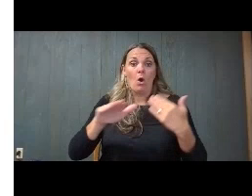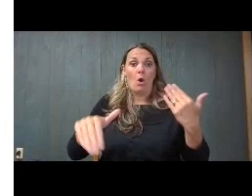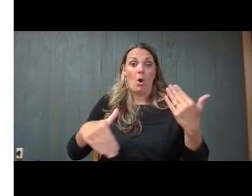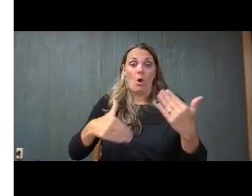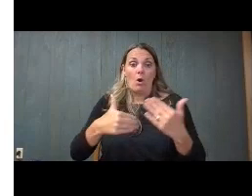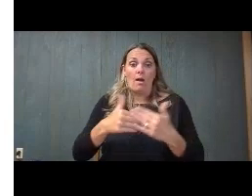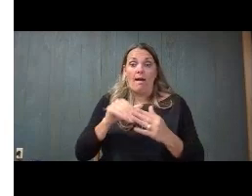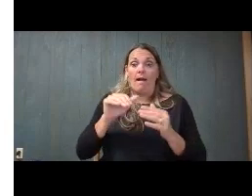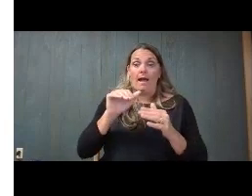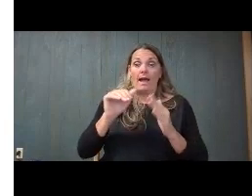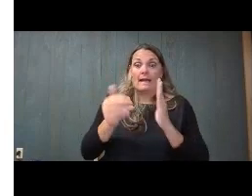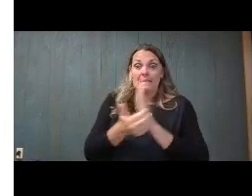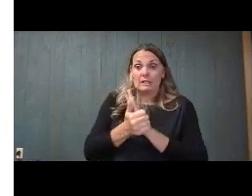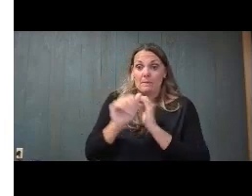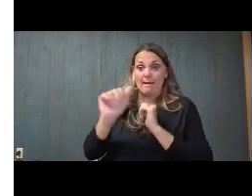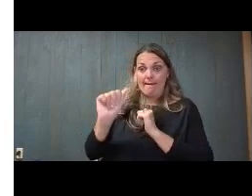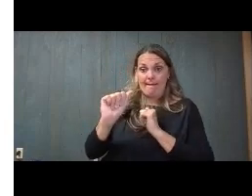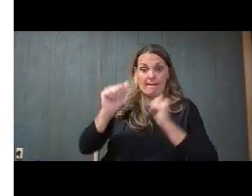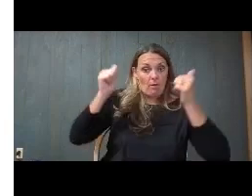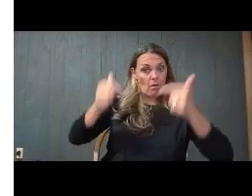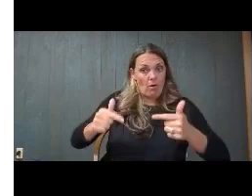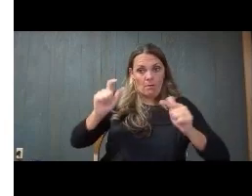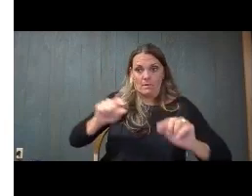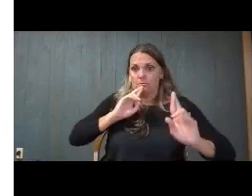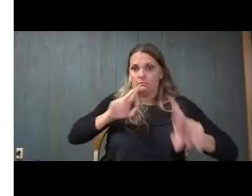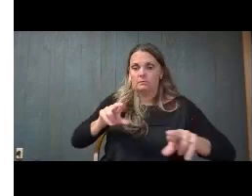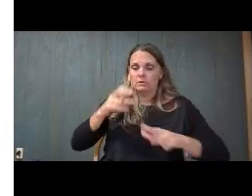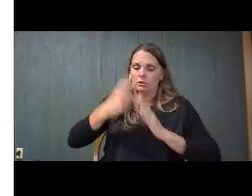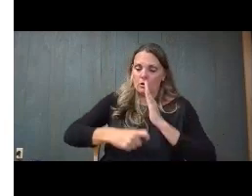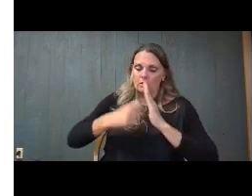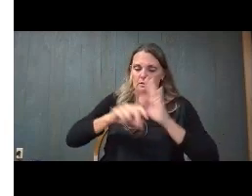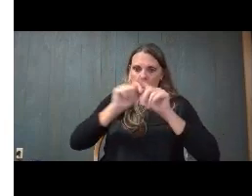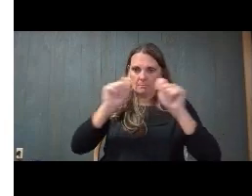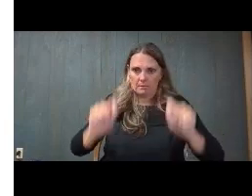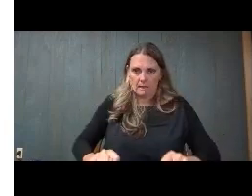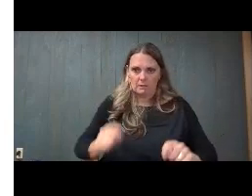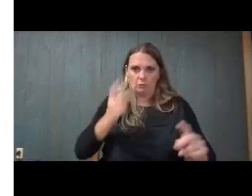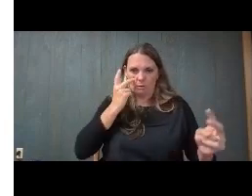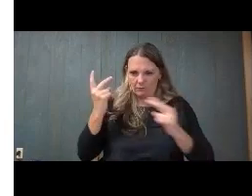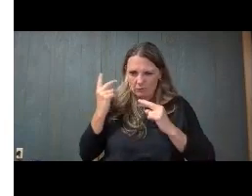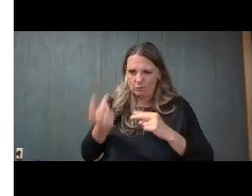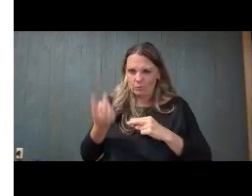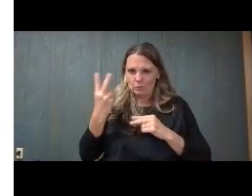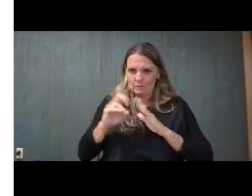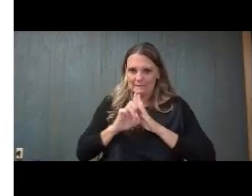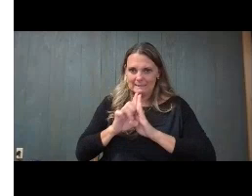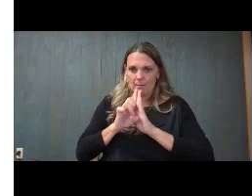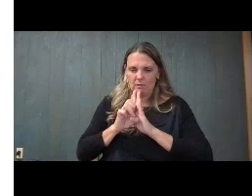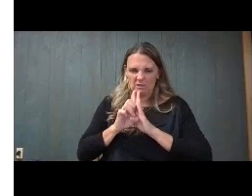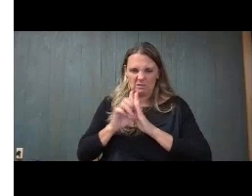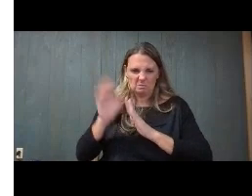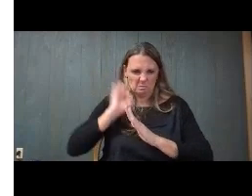A, which is the cost proposal response template. We reviewed those two examples earlier on in the webinar.